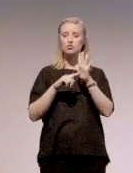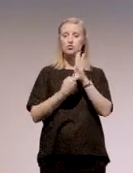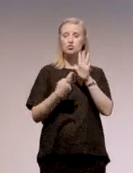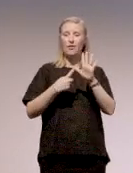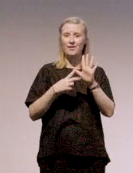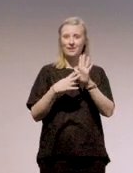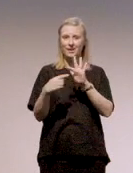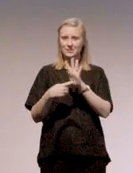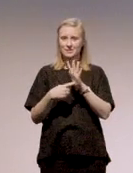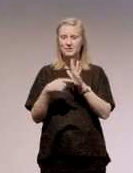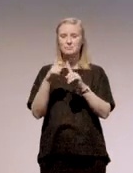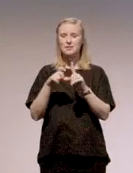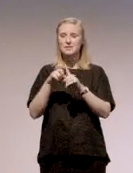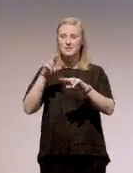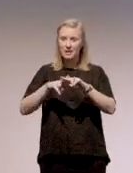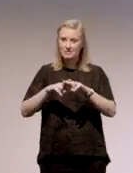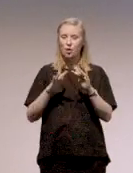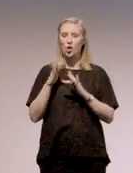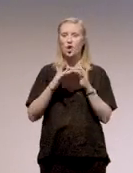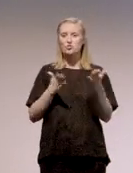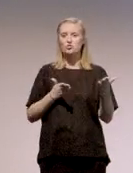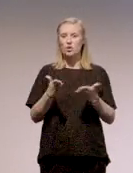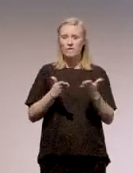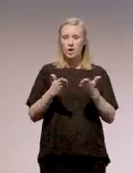apps and other non-web-based software as well.